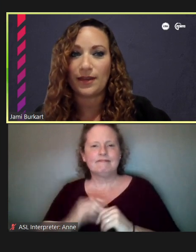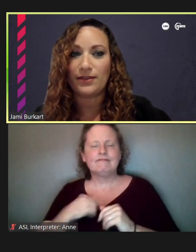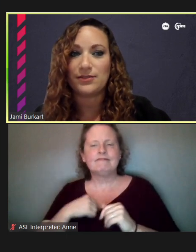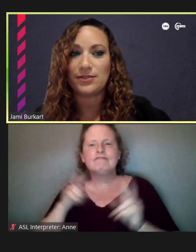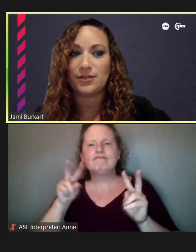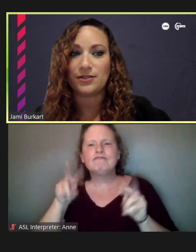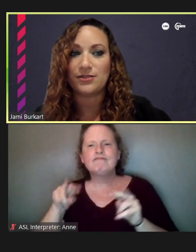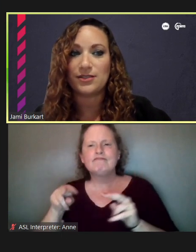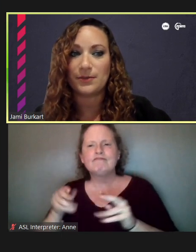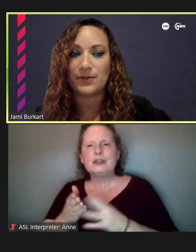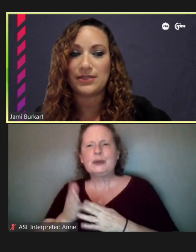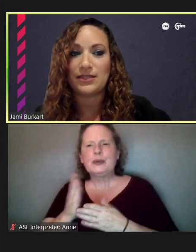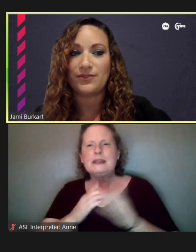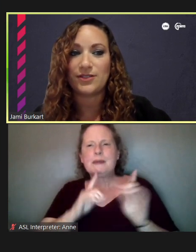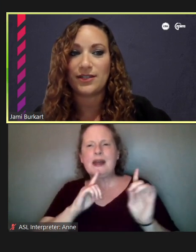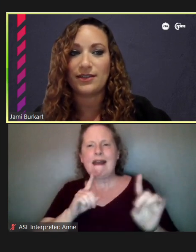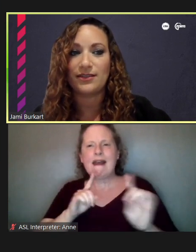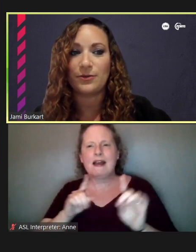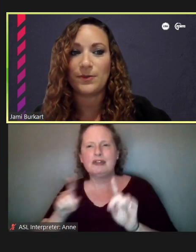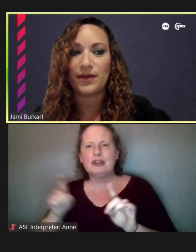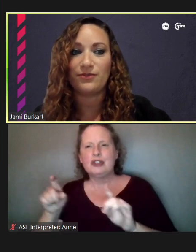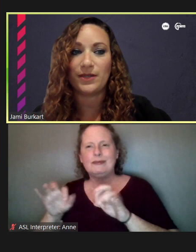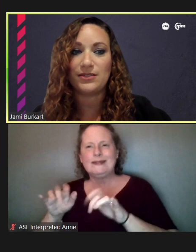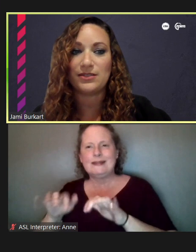the answers. Let me see if there's anything that we may have missed.